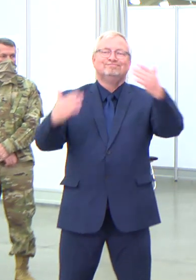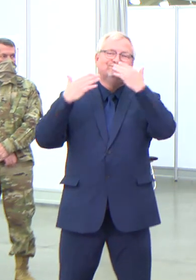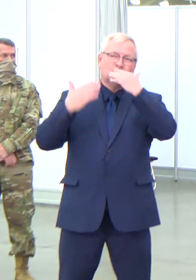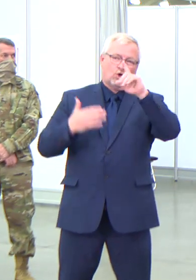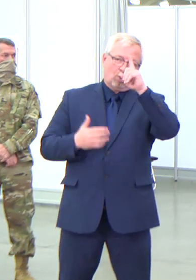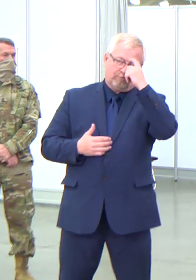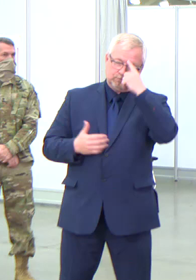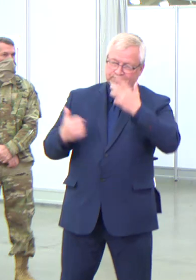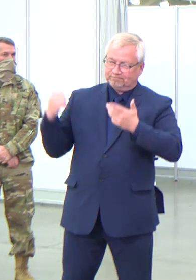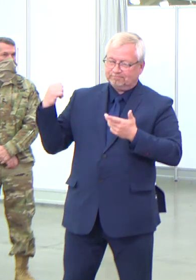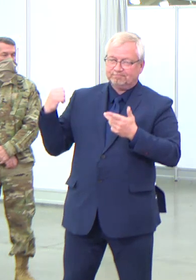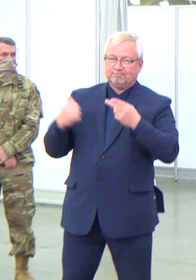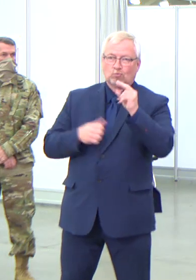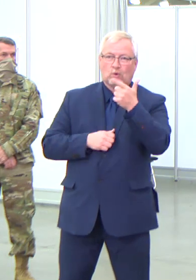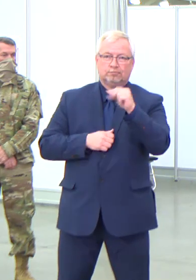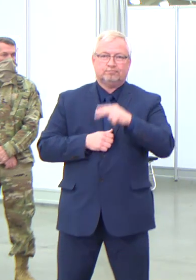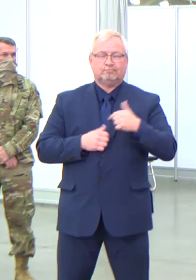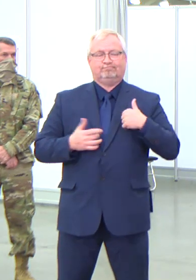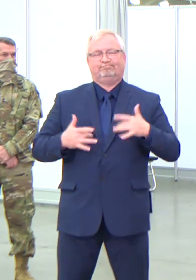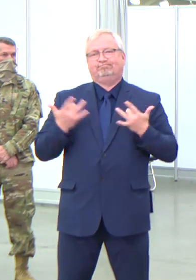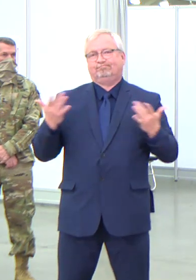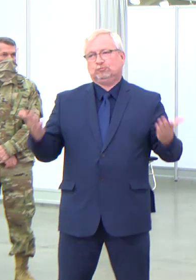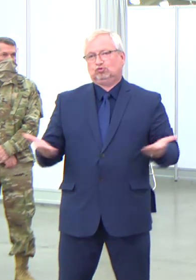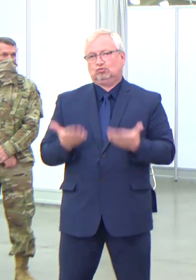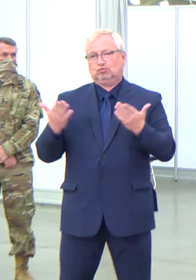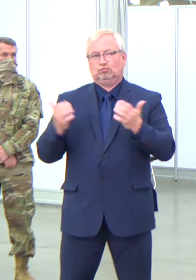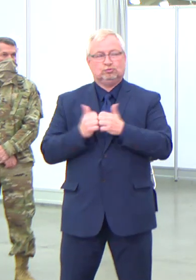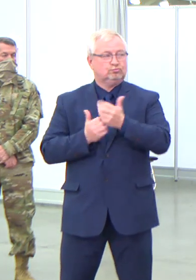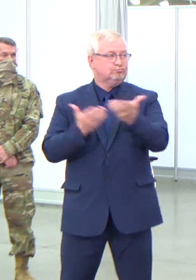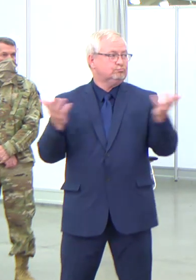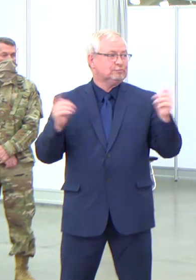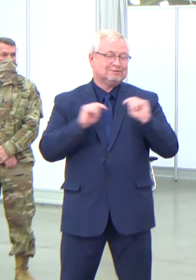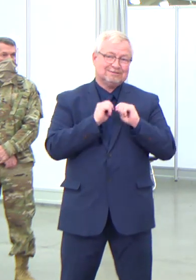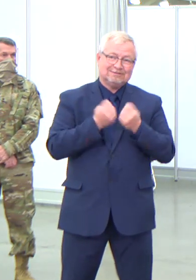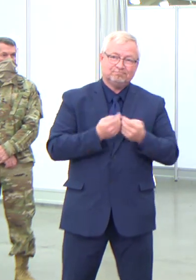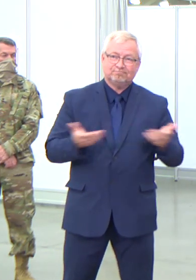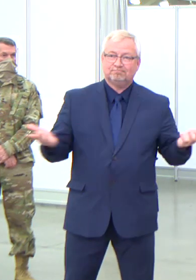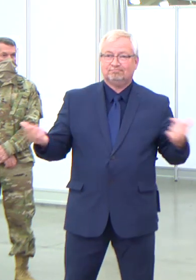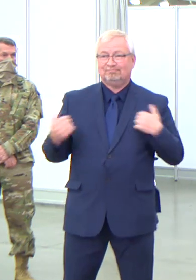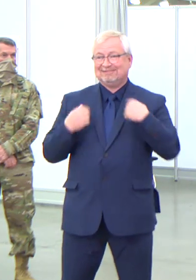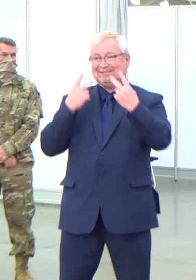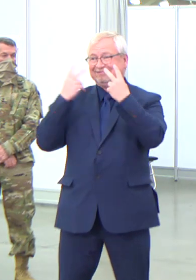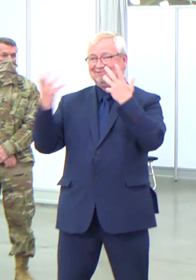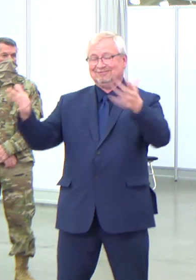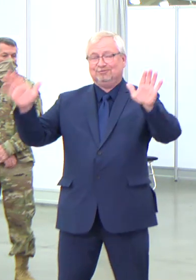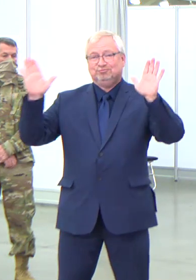Well, thank you, Governor Hogan. It's good to be with you and your team and to see the truly impressive